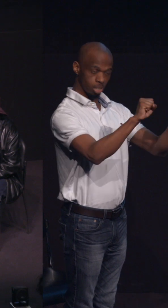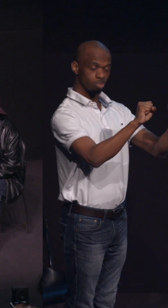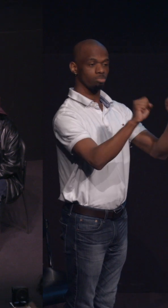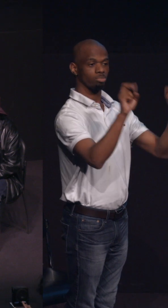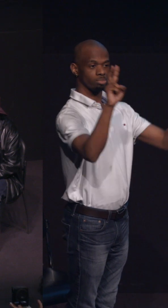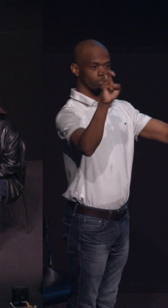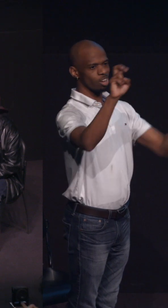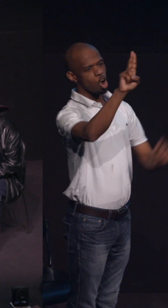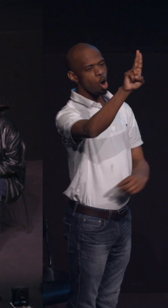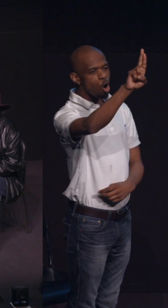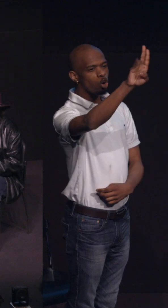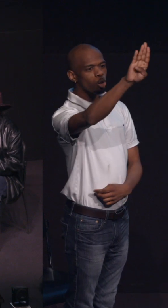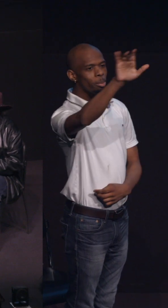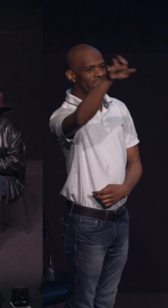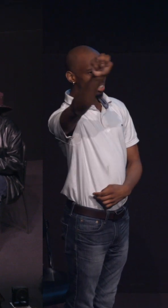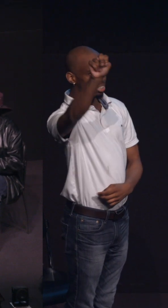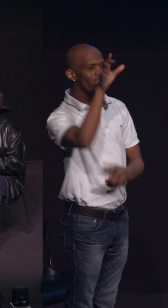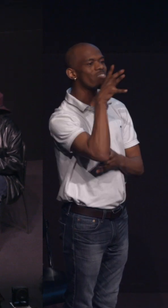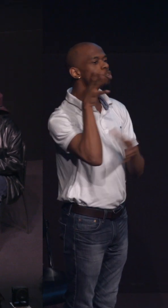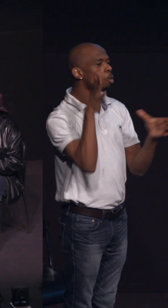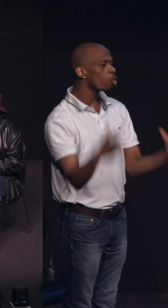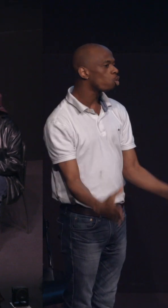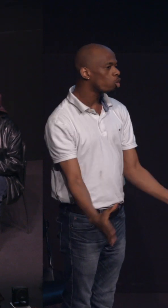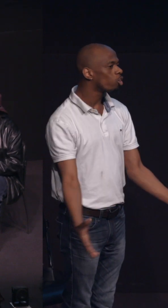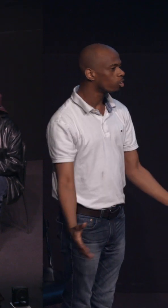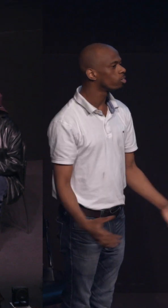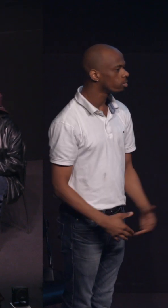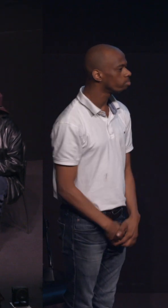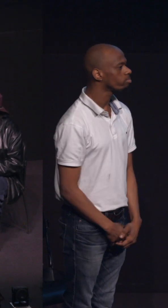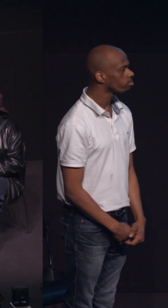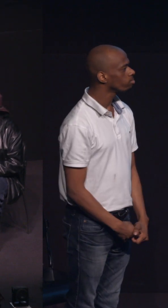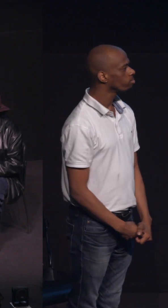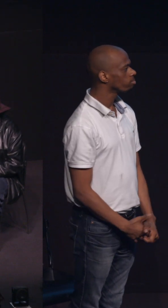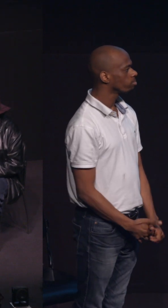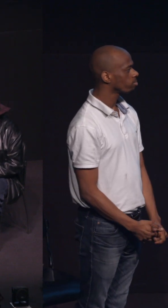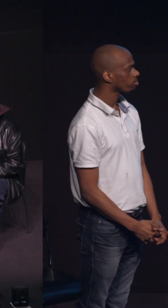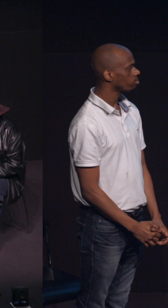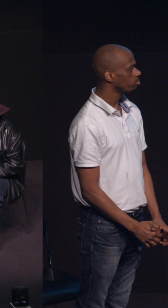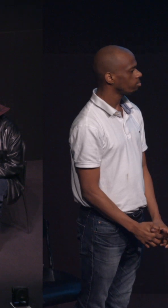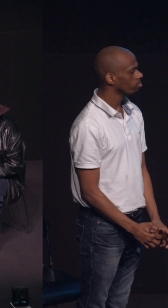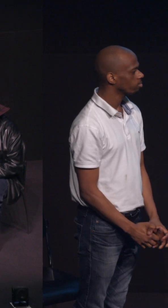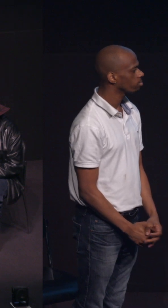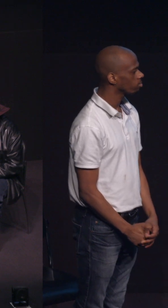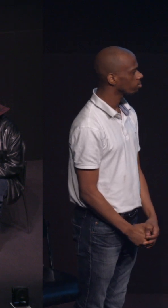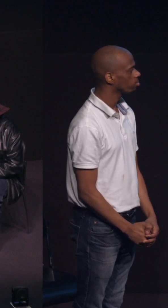I--thanks.